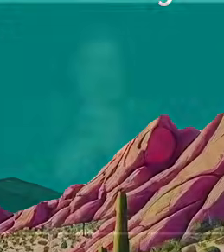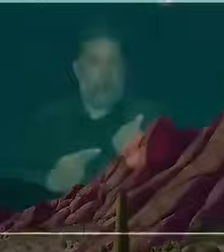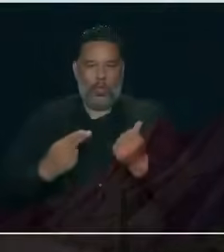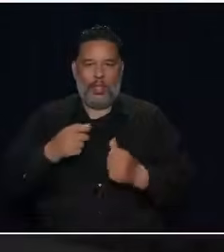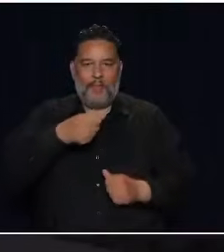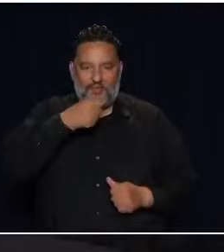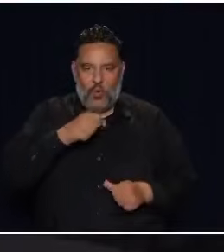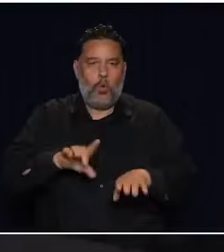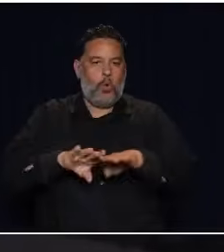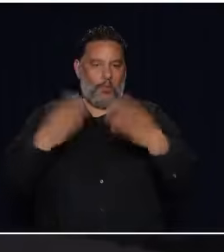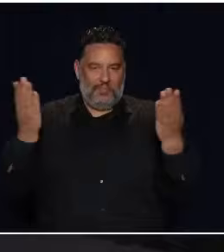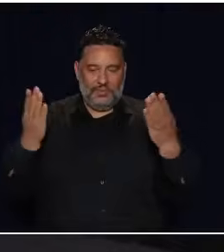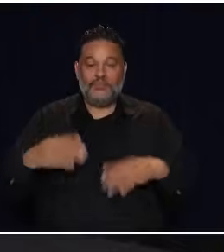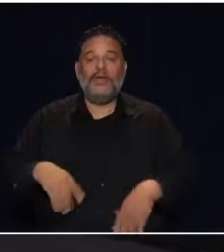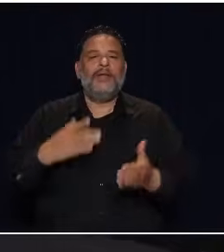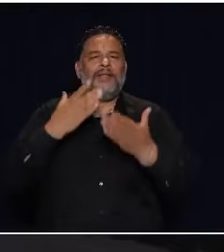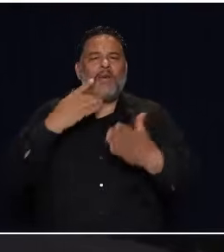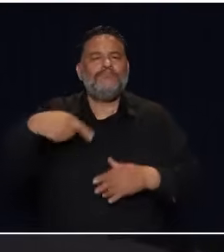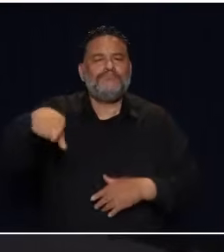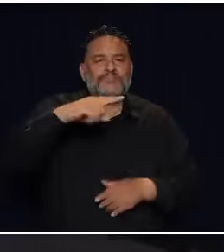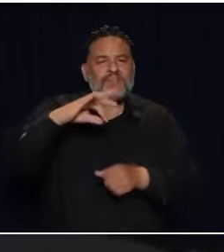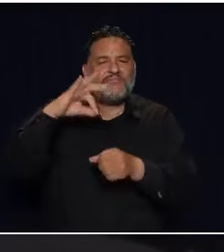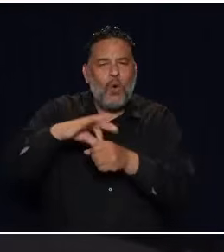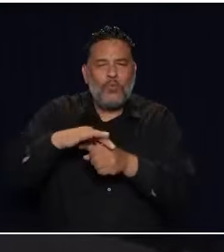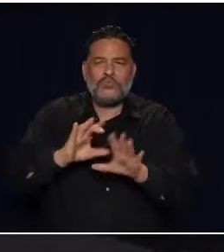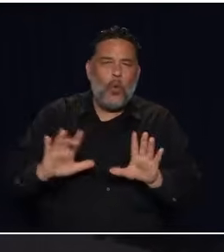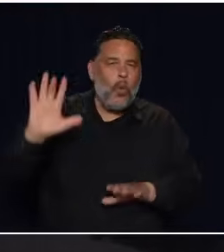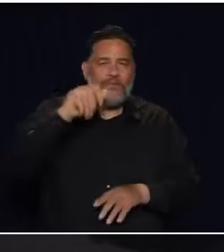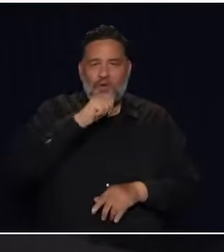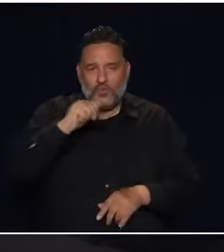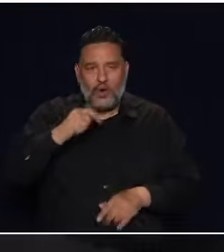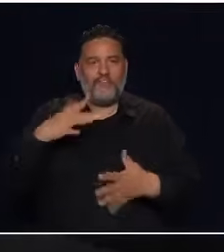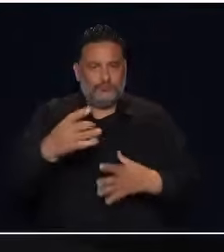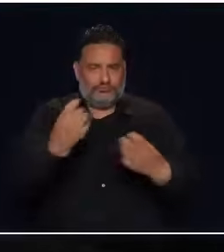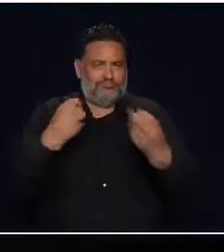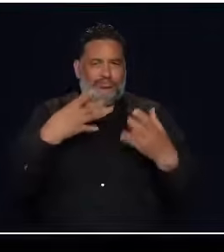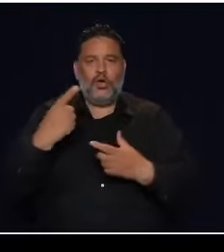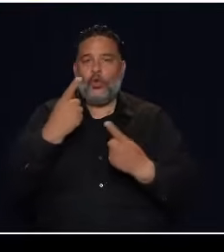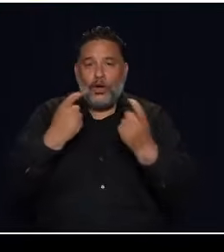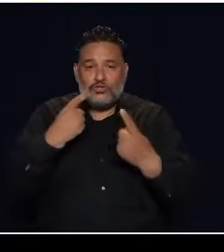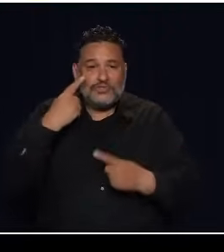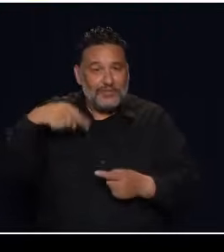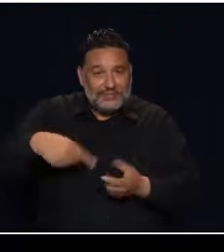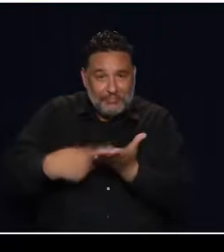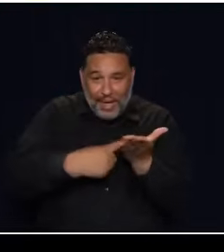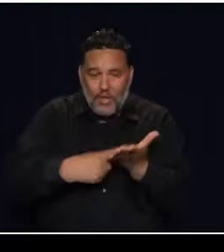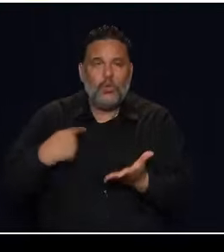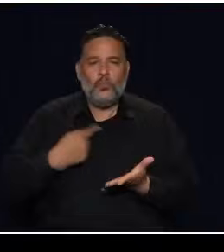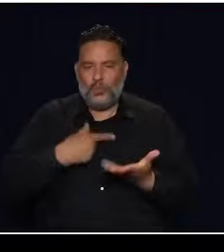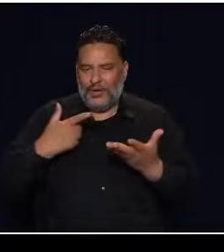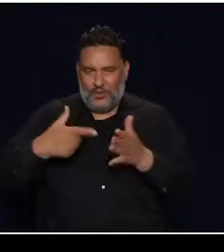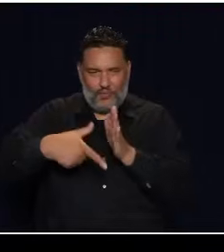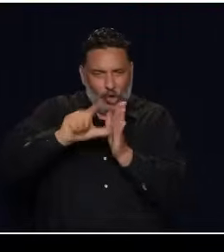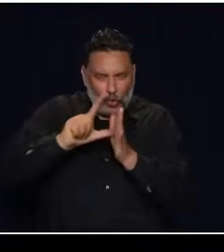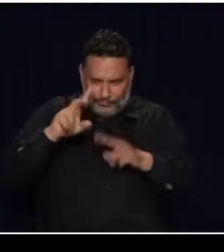MICROPHONE WILL BE OPEN. THANK YOU TO VOTERS ACROSS ARIZONA WHO HAVE SUBMITTED